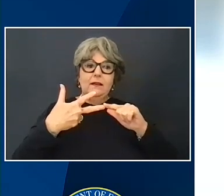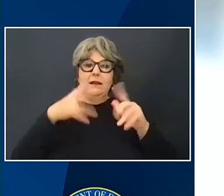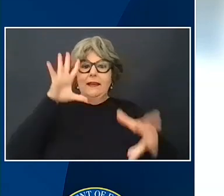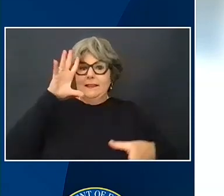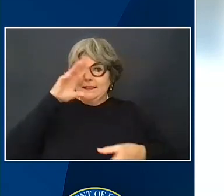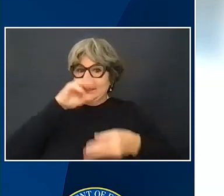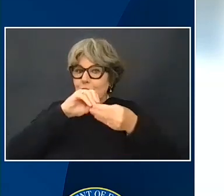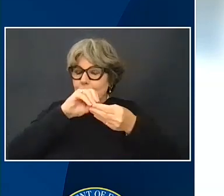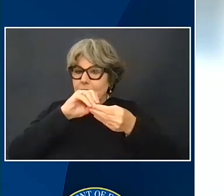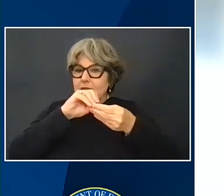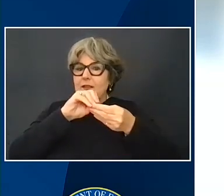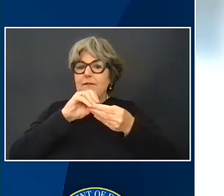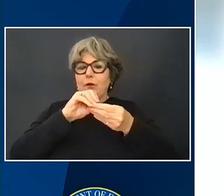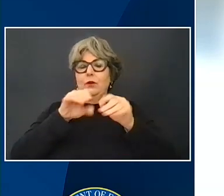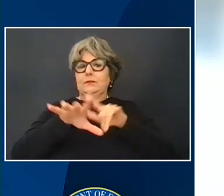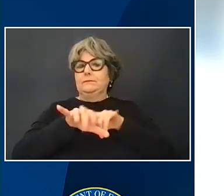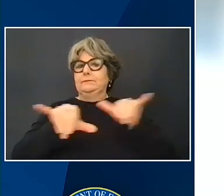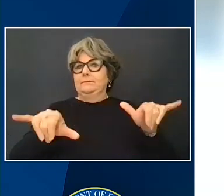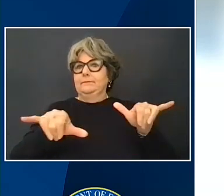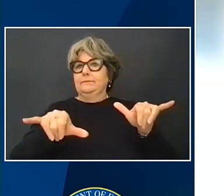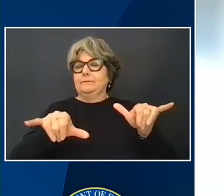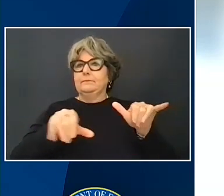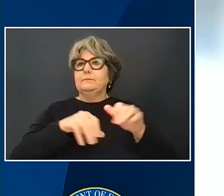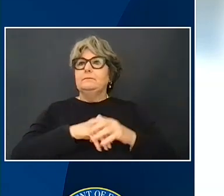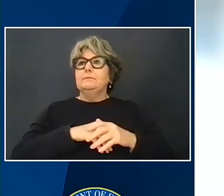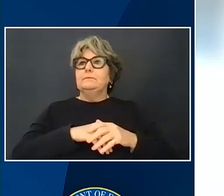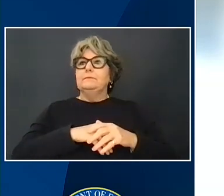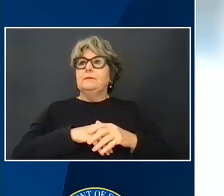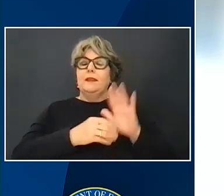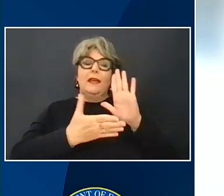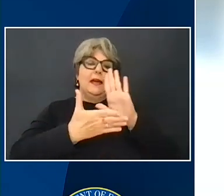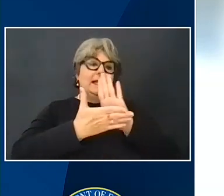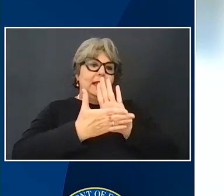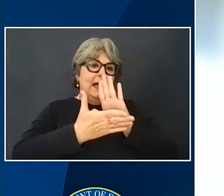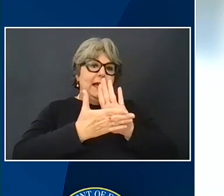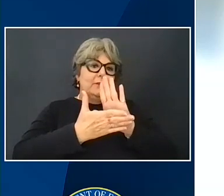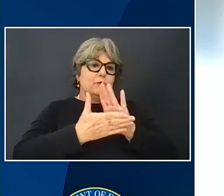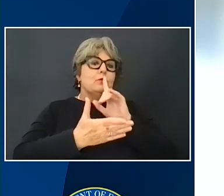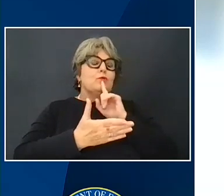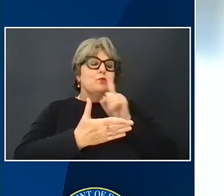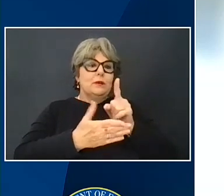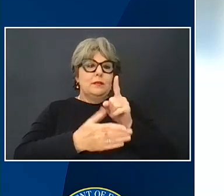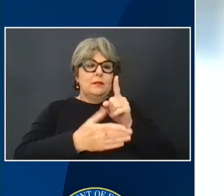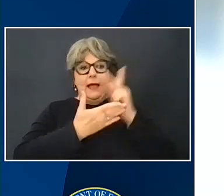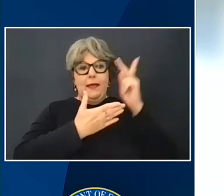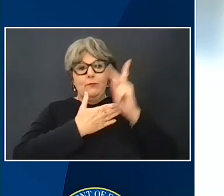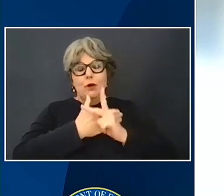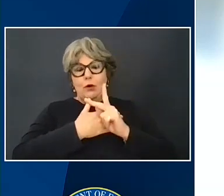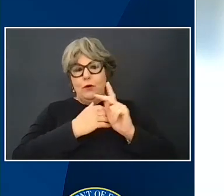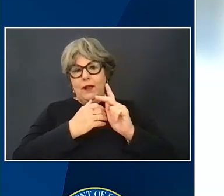consecutive? In other words, can a school actually keep a program up to seven years?